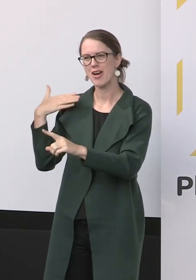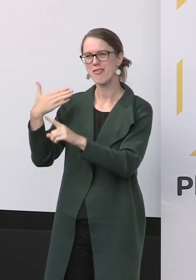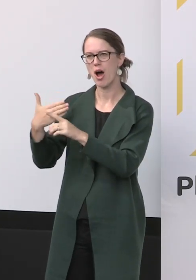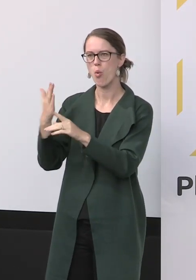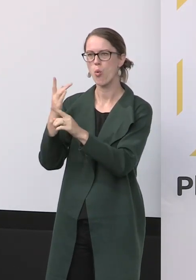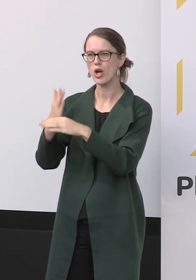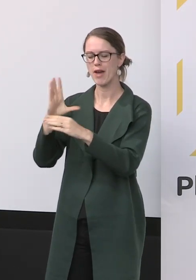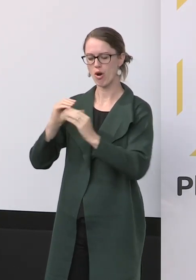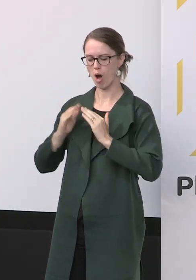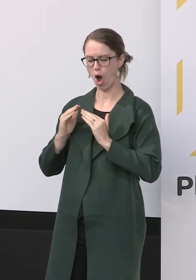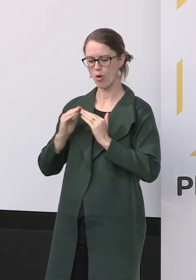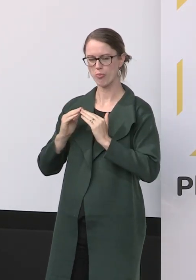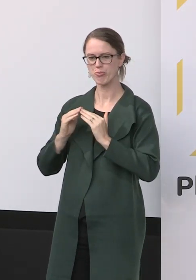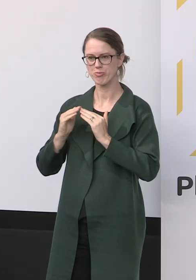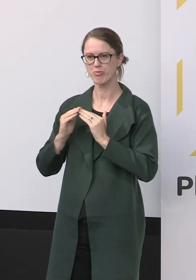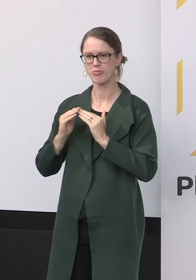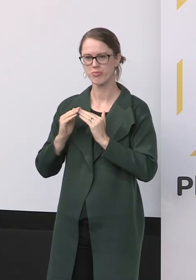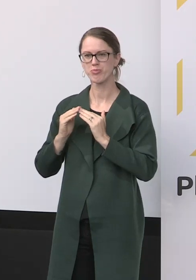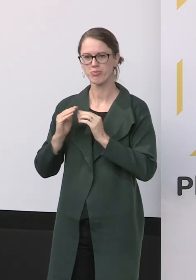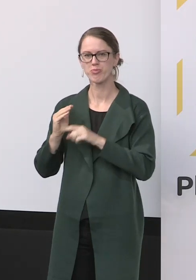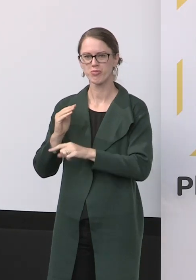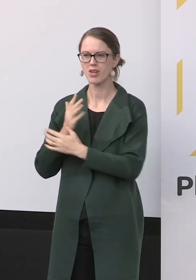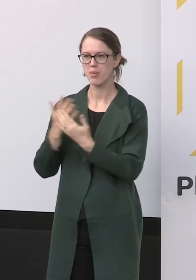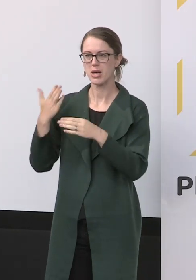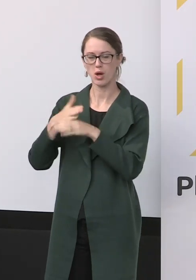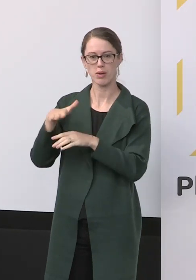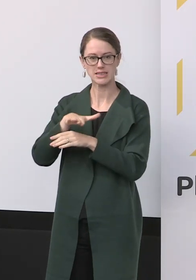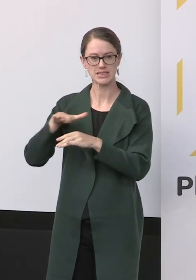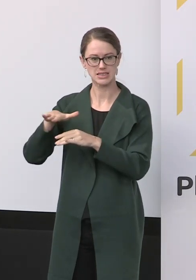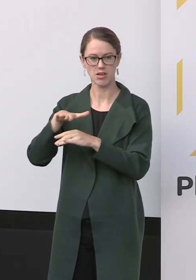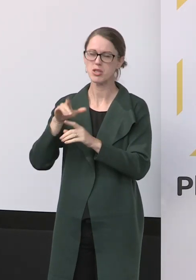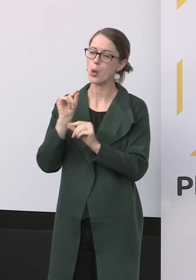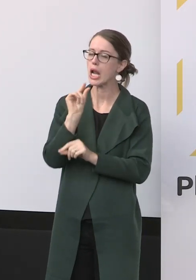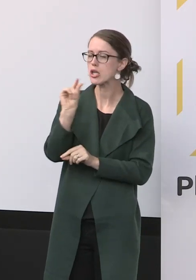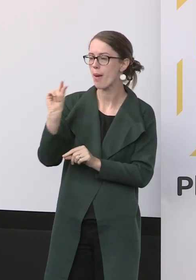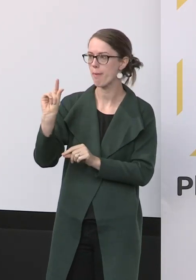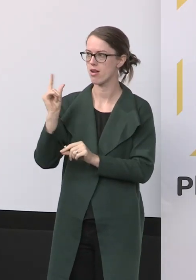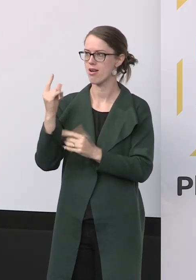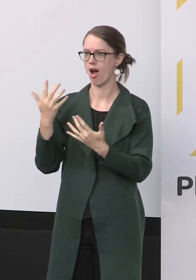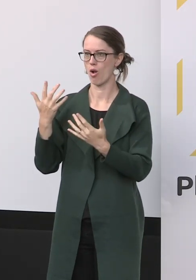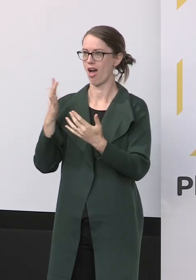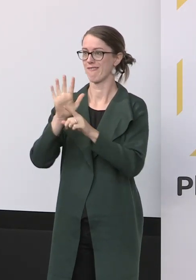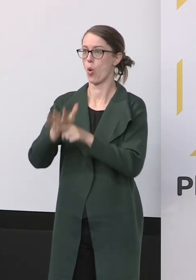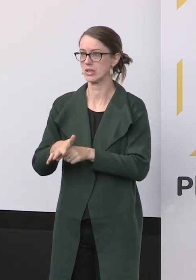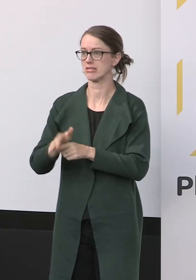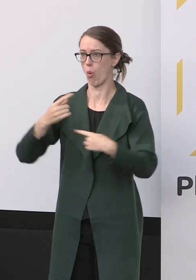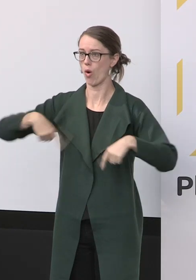now. The second issue is the experience that workplaces have had of working remotely, which is something that many